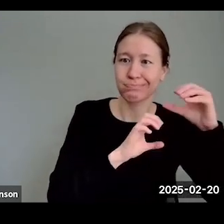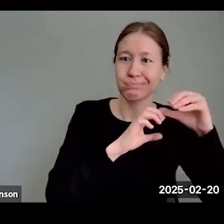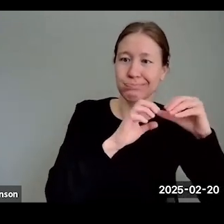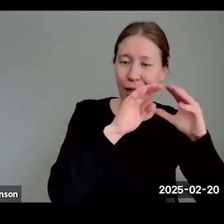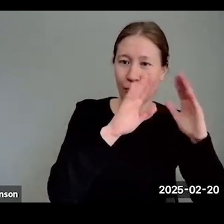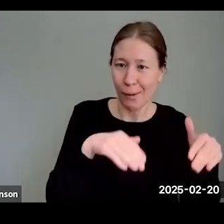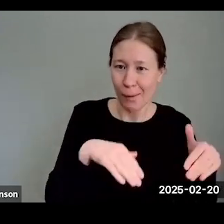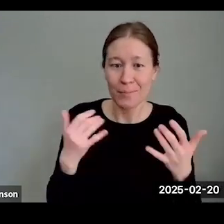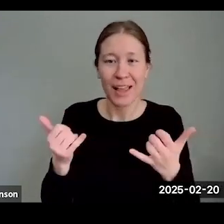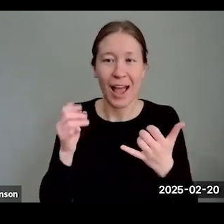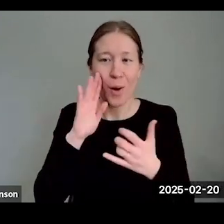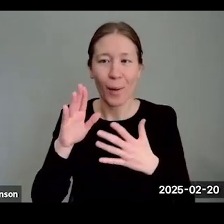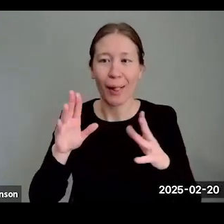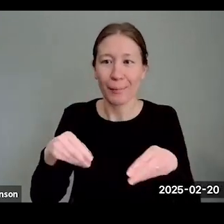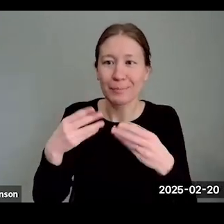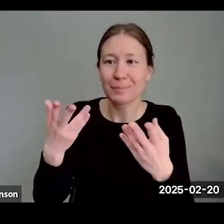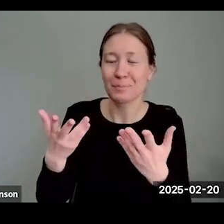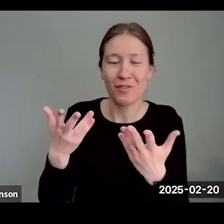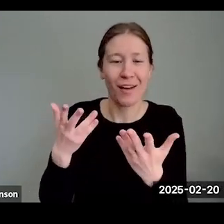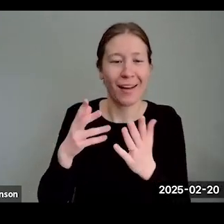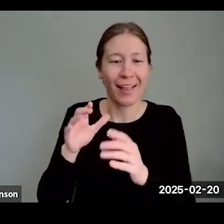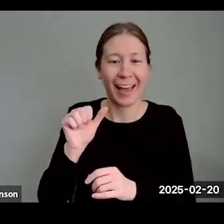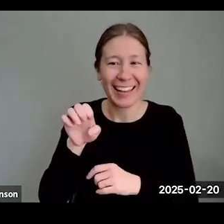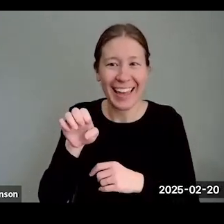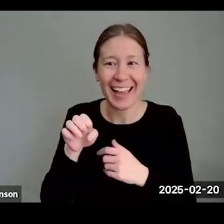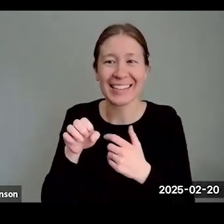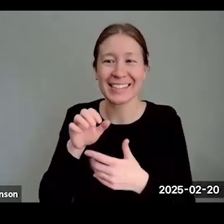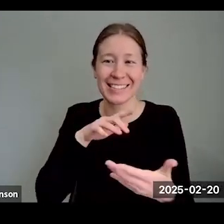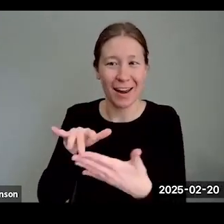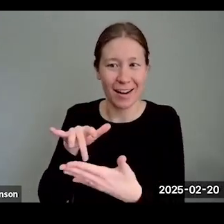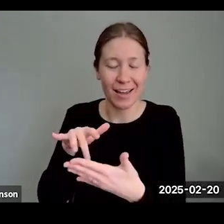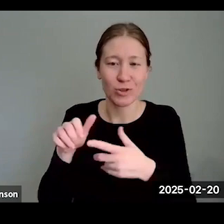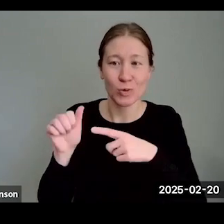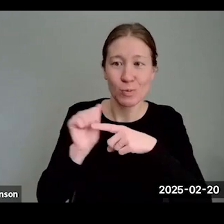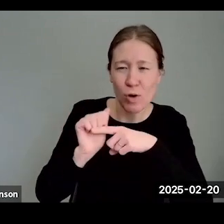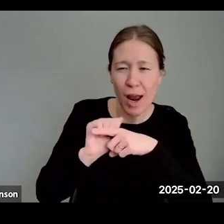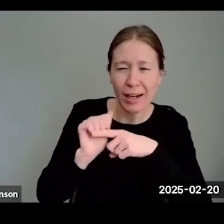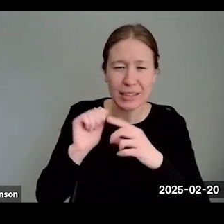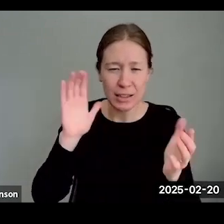to, kind of, practice, through varying scenarios on what's essential versus marginal.